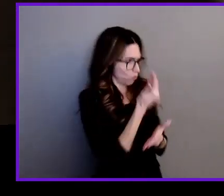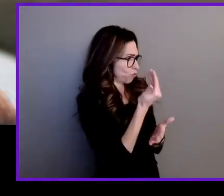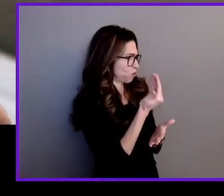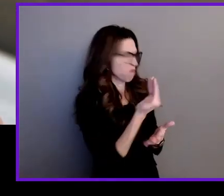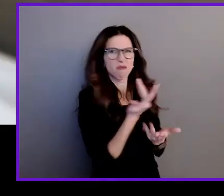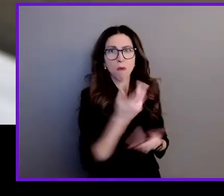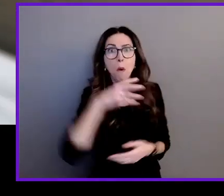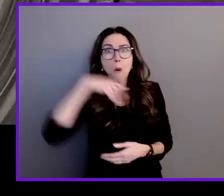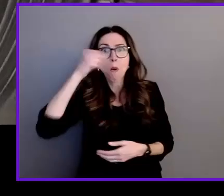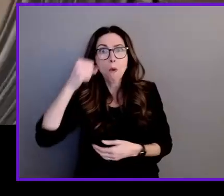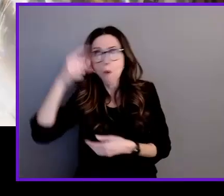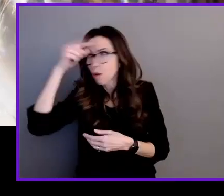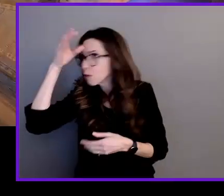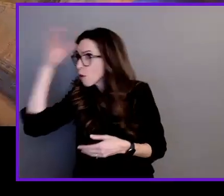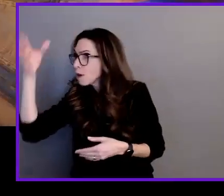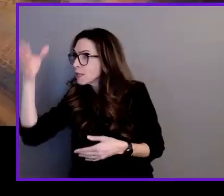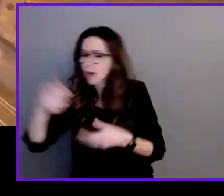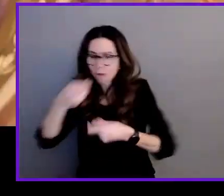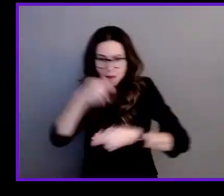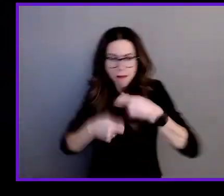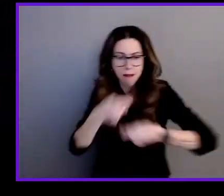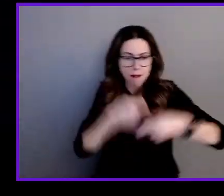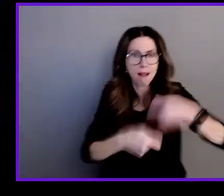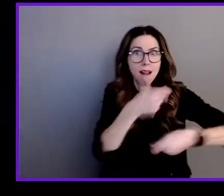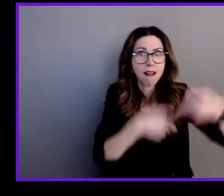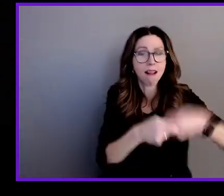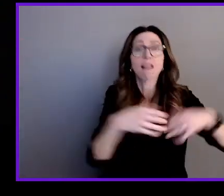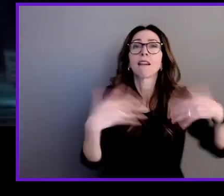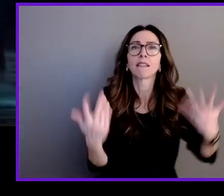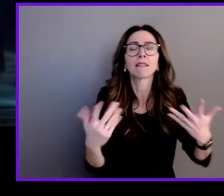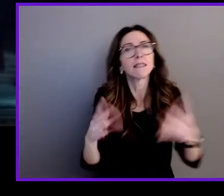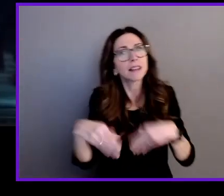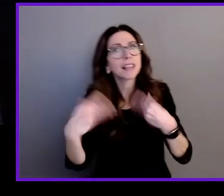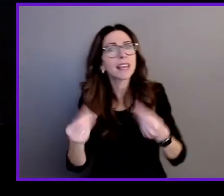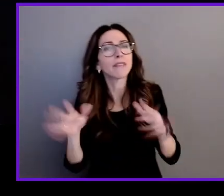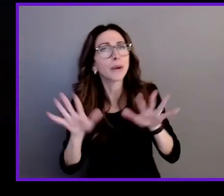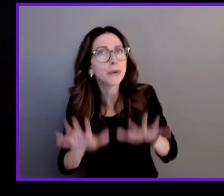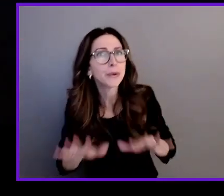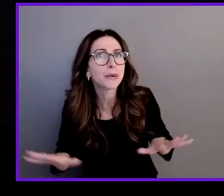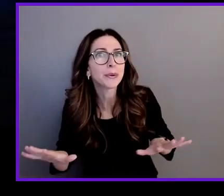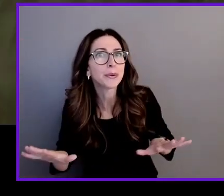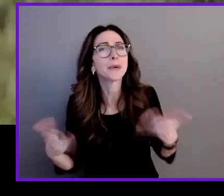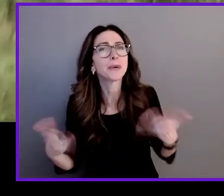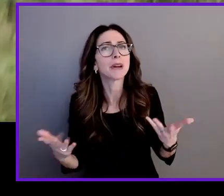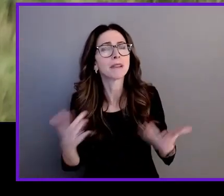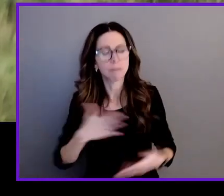It soothes the weary and offers us hope, touches our very souls.